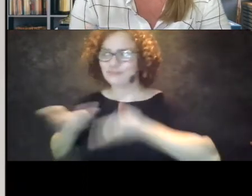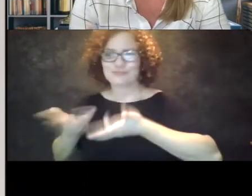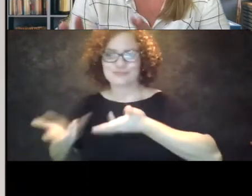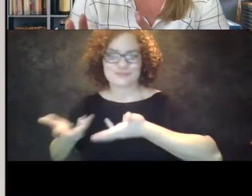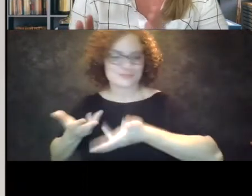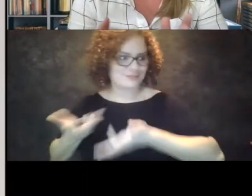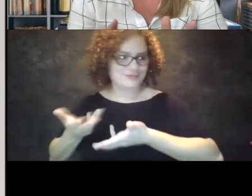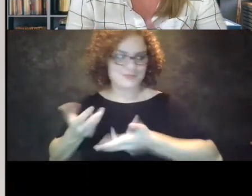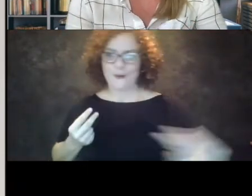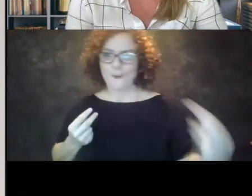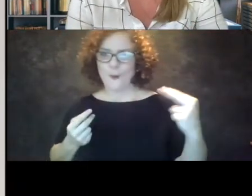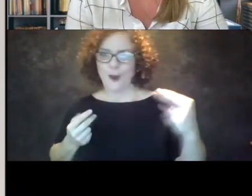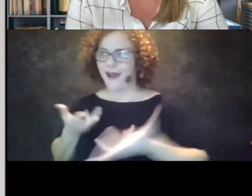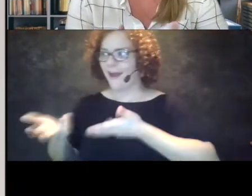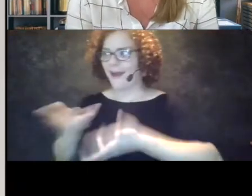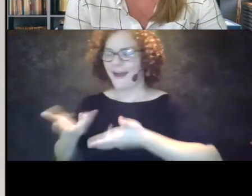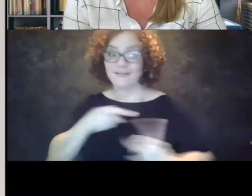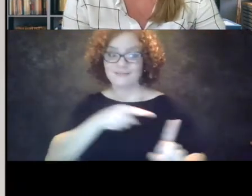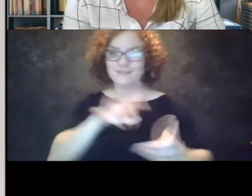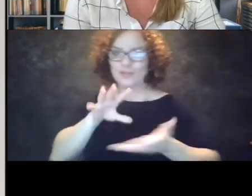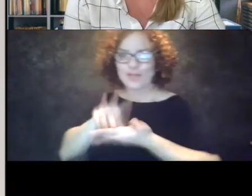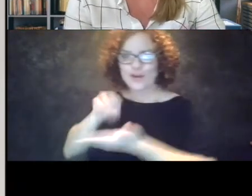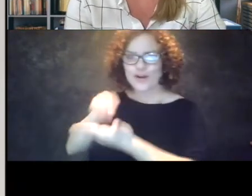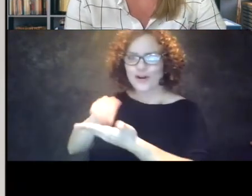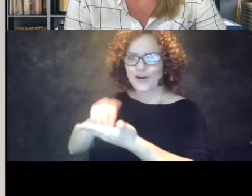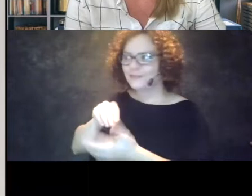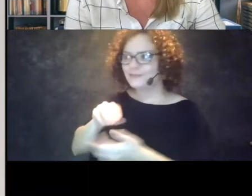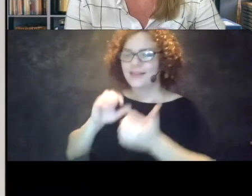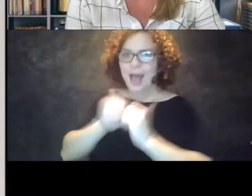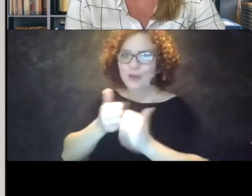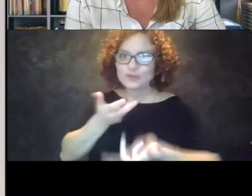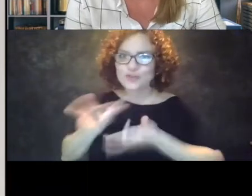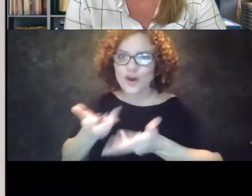how to talk to that, how to talk to that your student how to interact with them the best